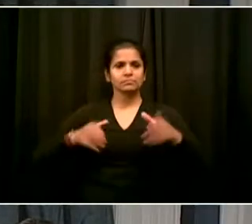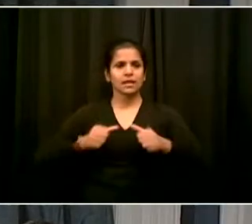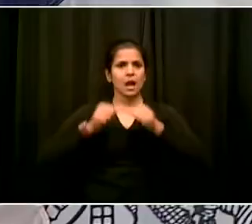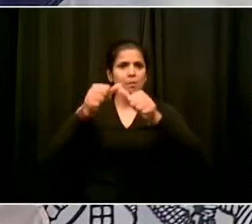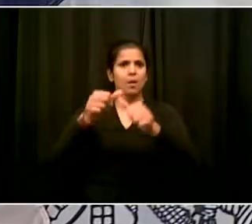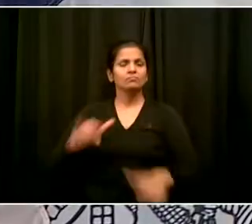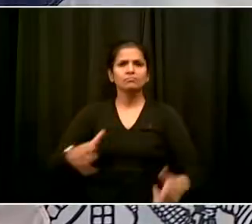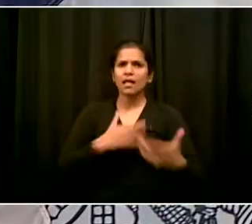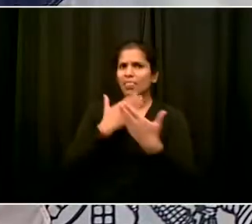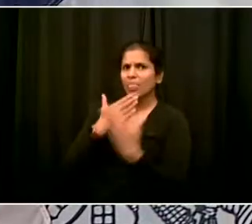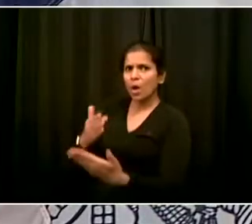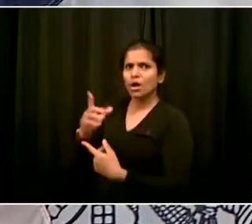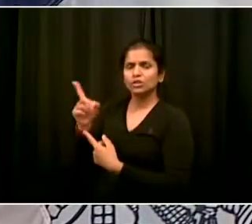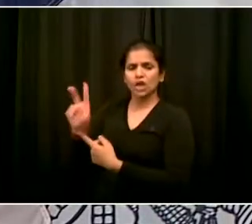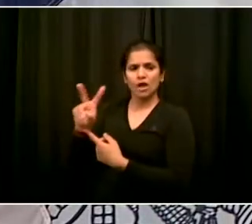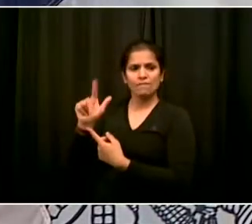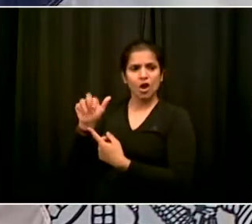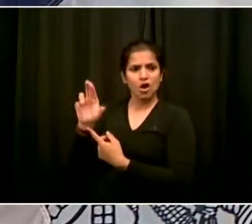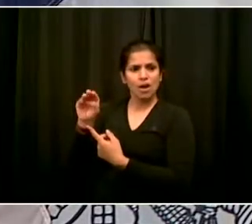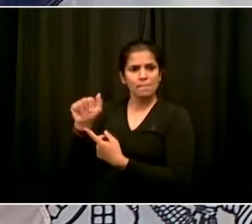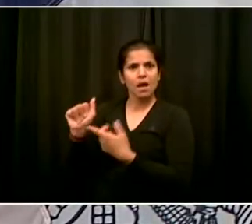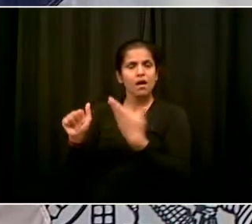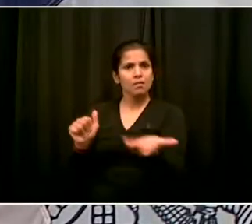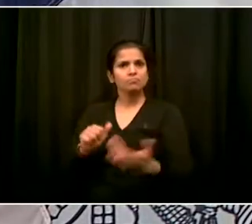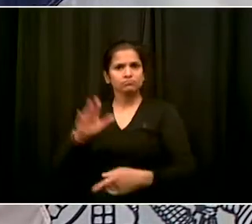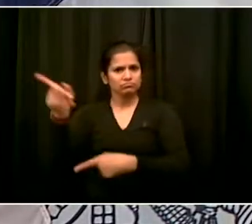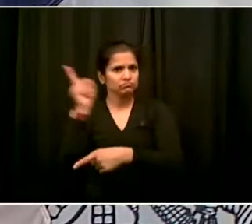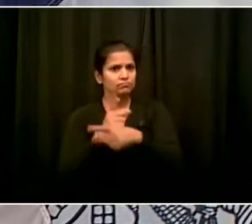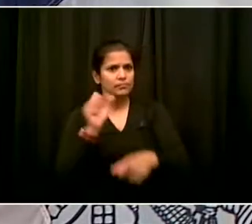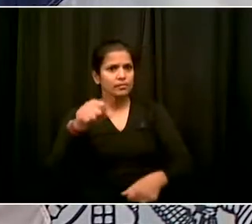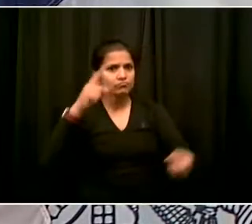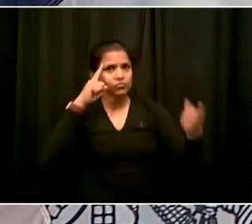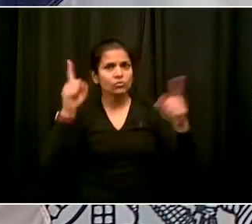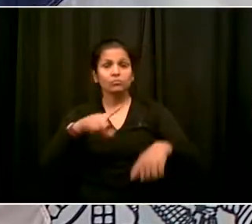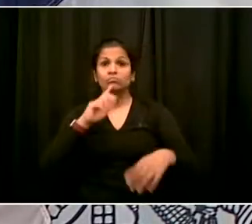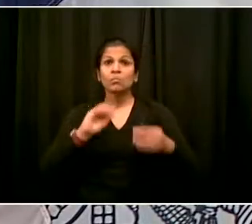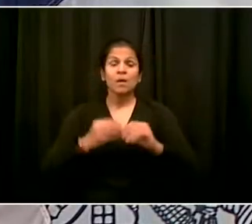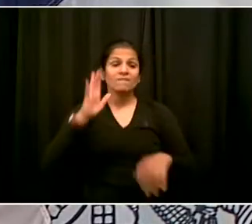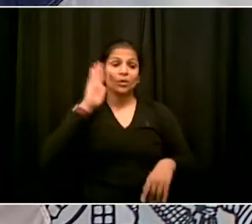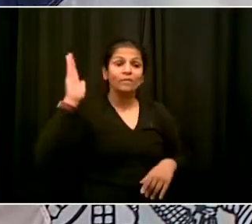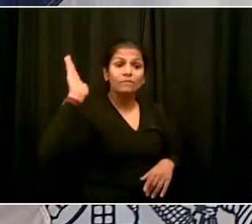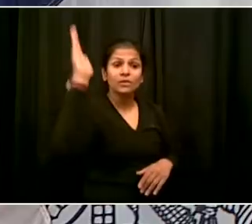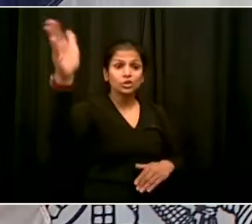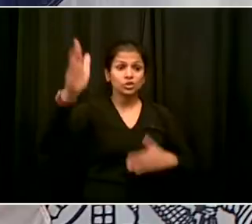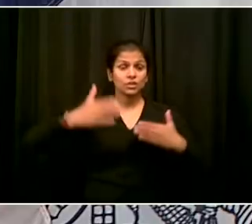THANK YOU SO MUCH, DR. VARMA. LOOK, THIS IS GOING TO BE